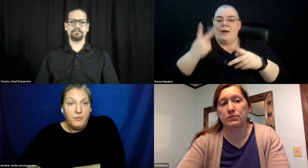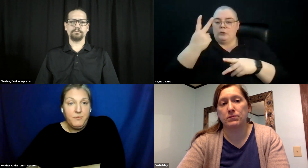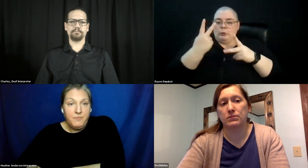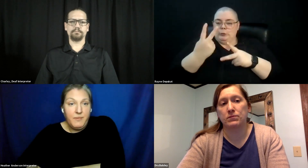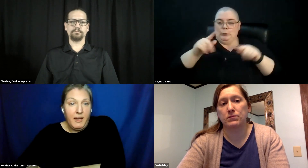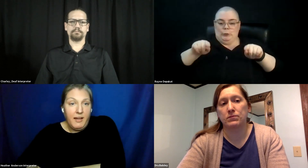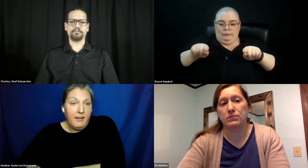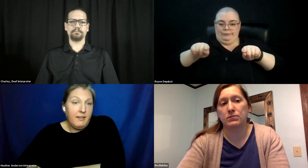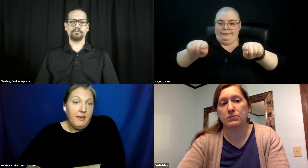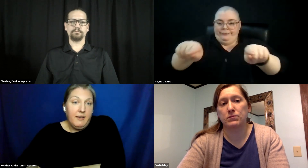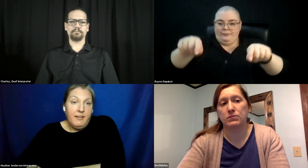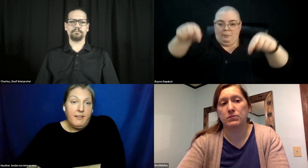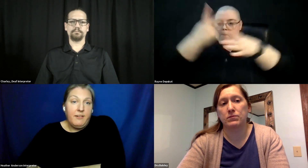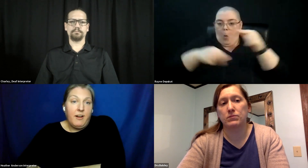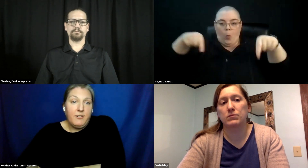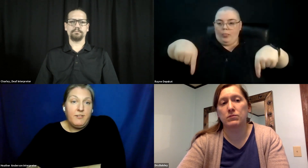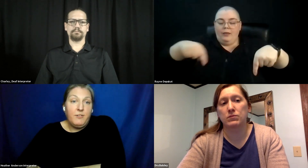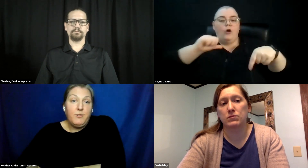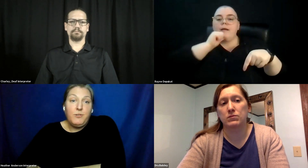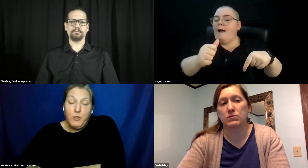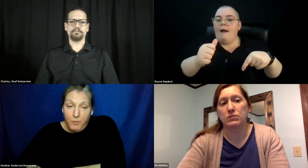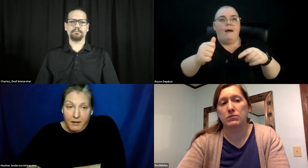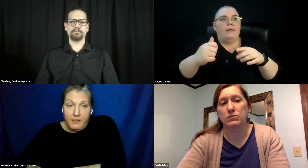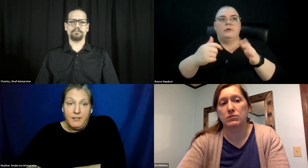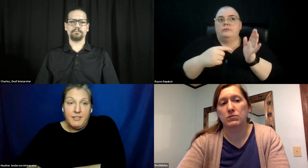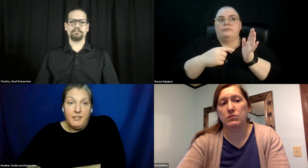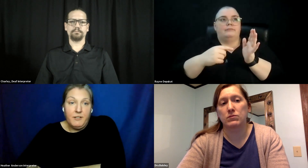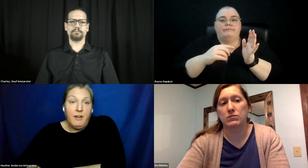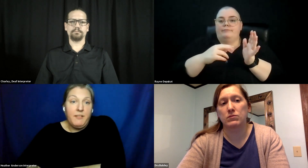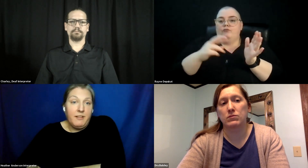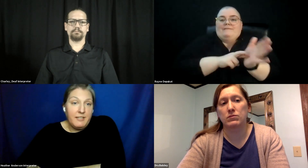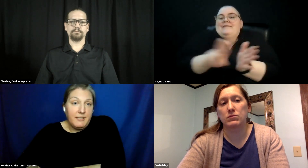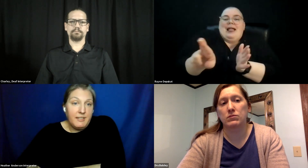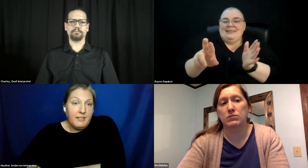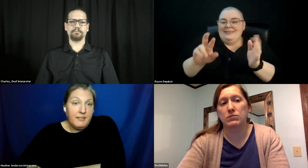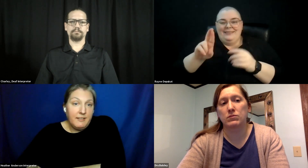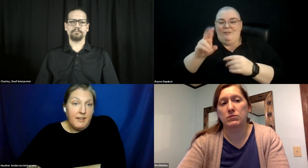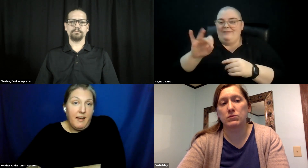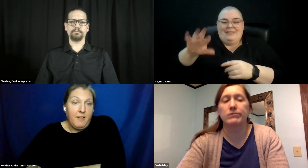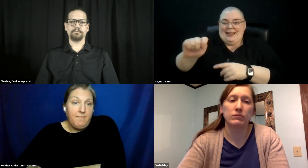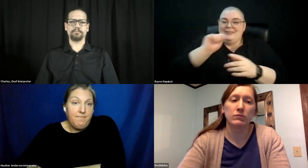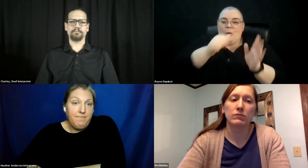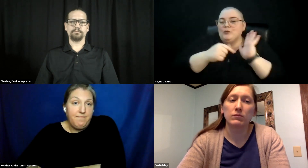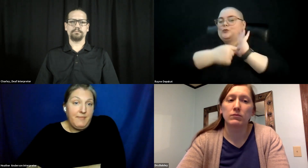So, there are two parallels here you're right the licensing.